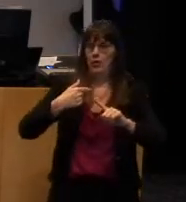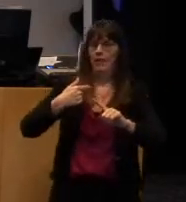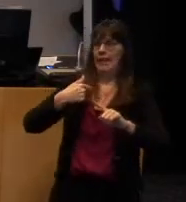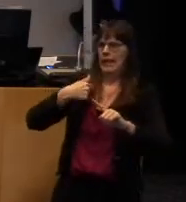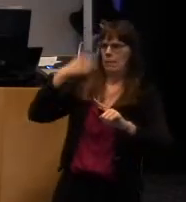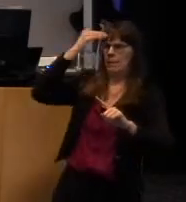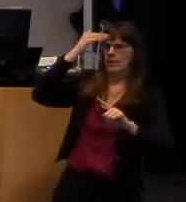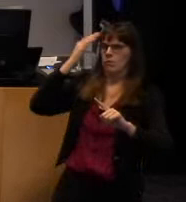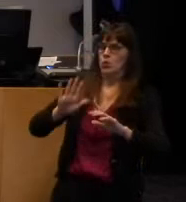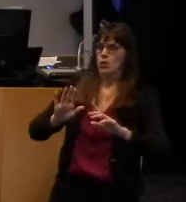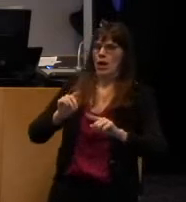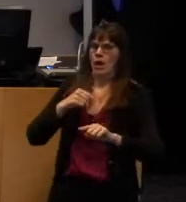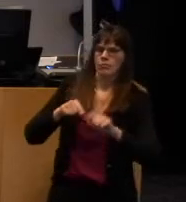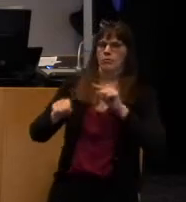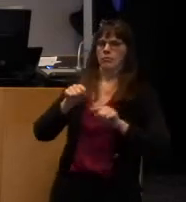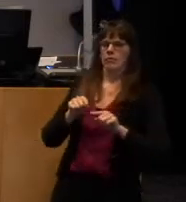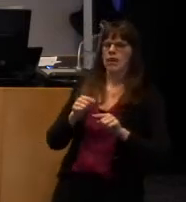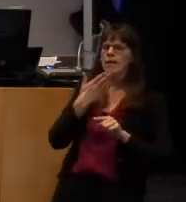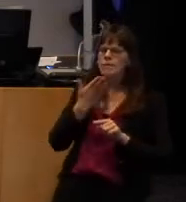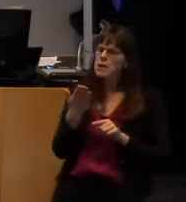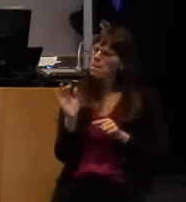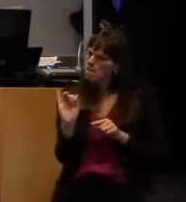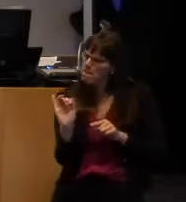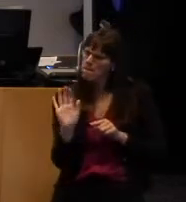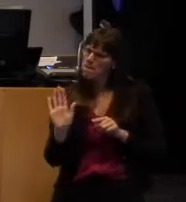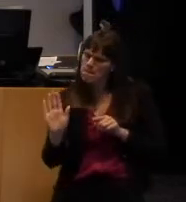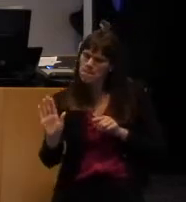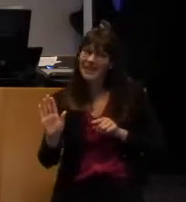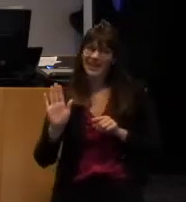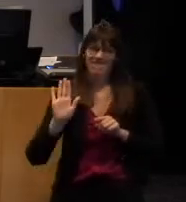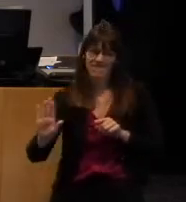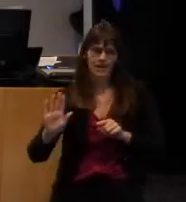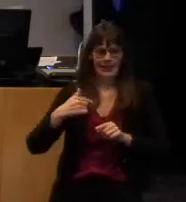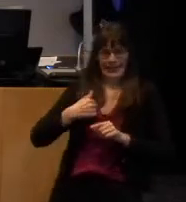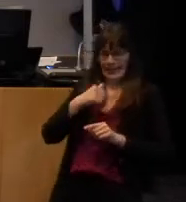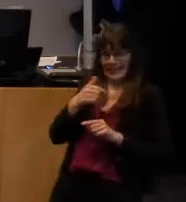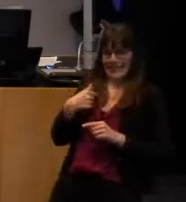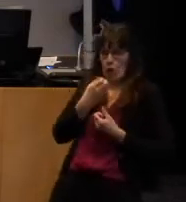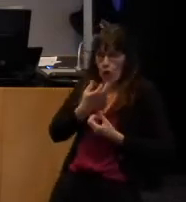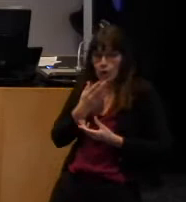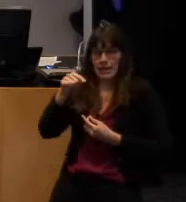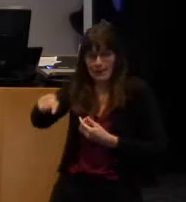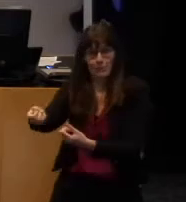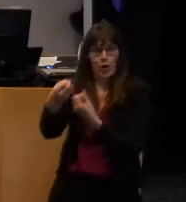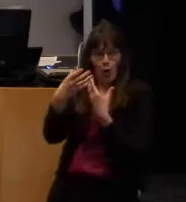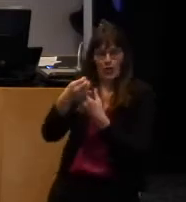I would reverse the question to make sure that I got their explanation. So just to summarise